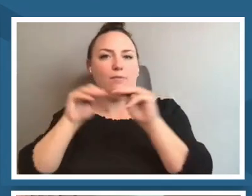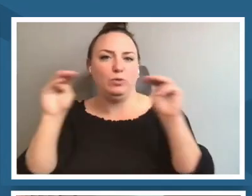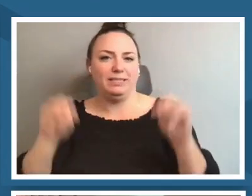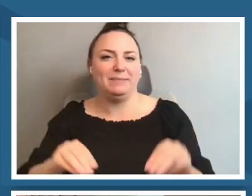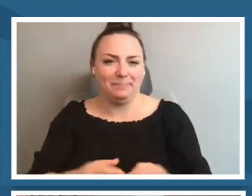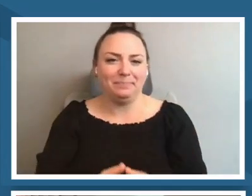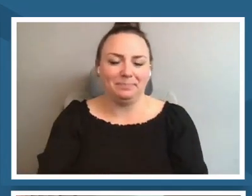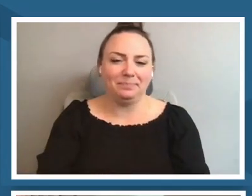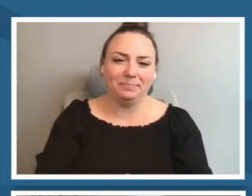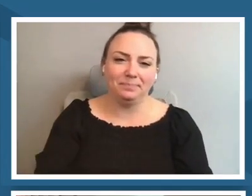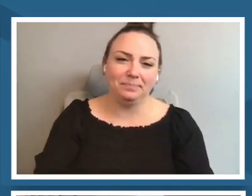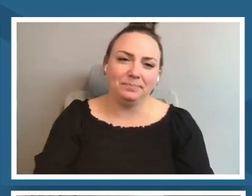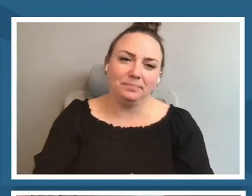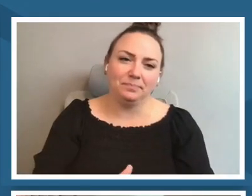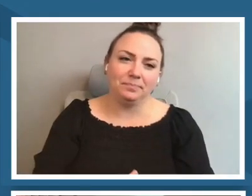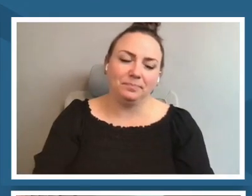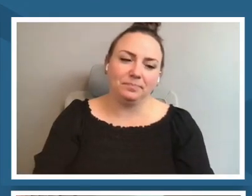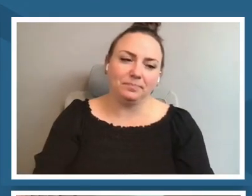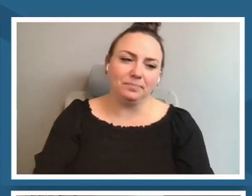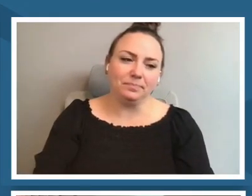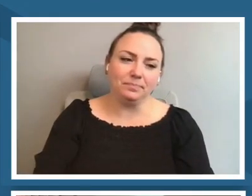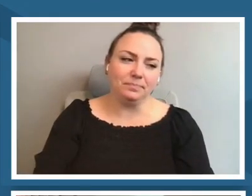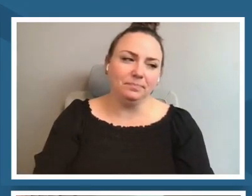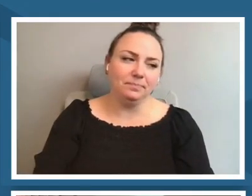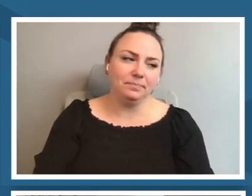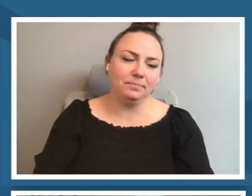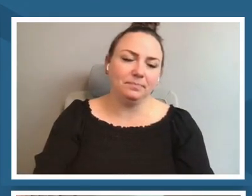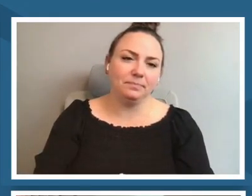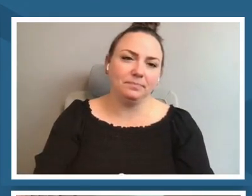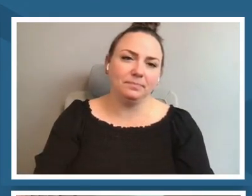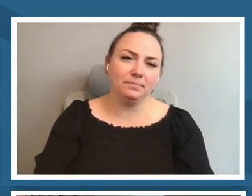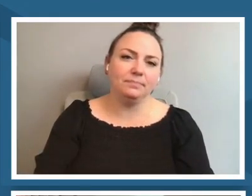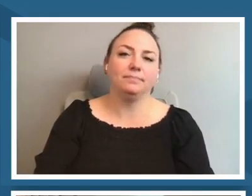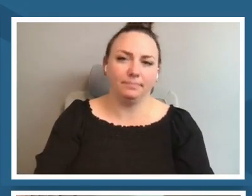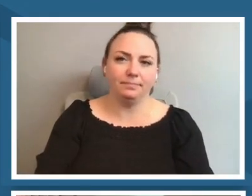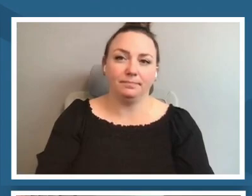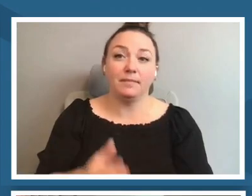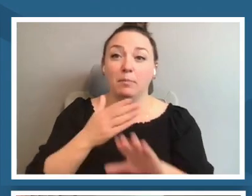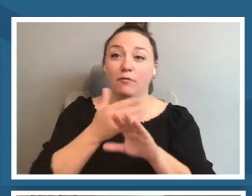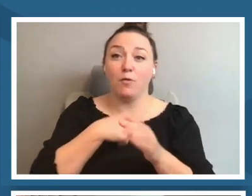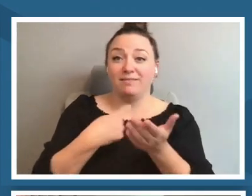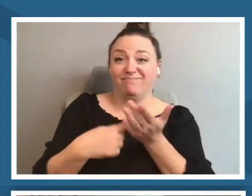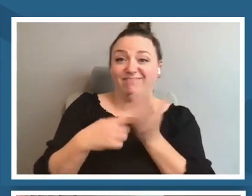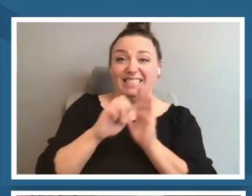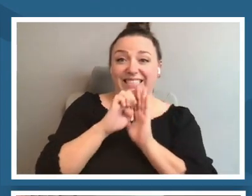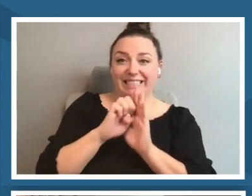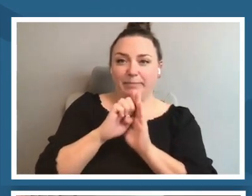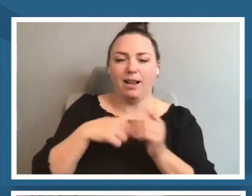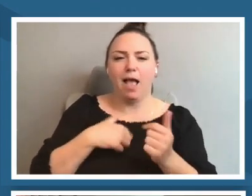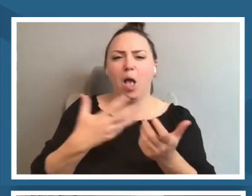so i wanted to before i get into the exhibit that we're doing and hand it over to colleen i also wanted to point